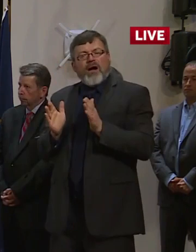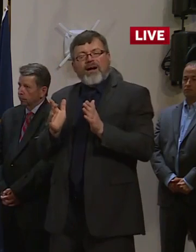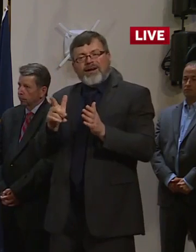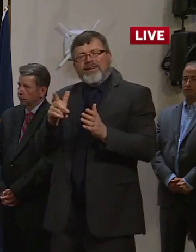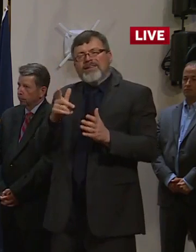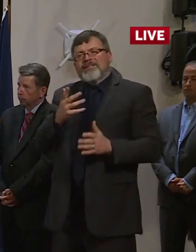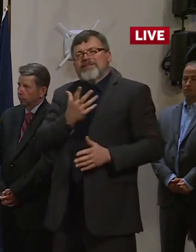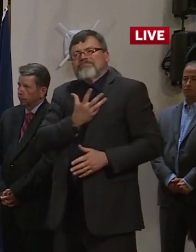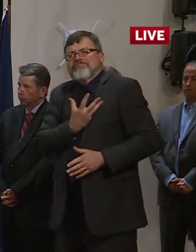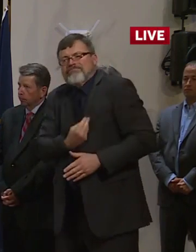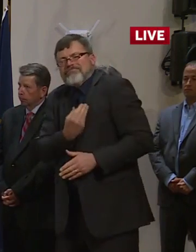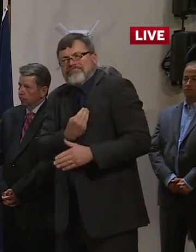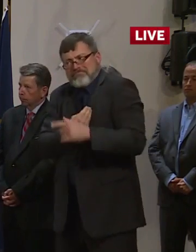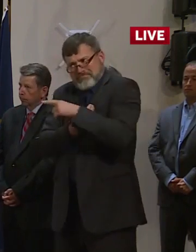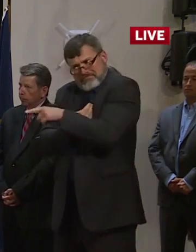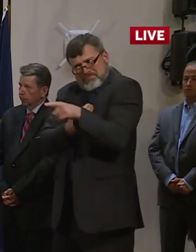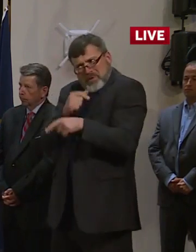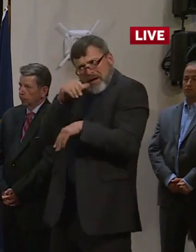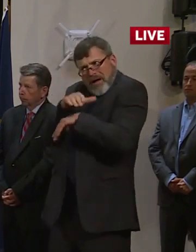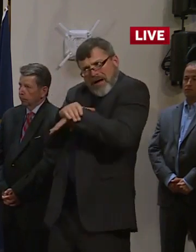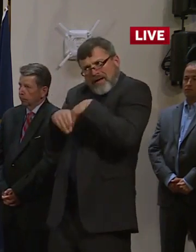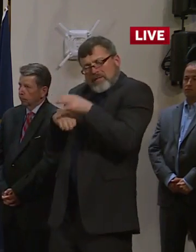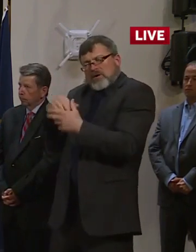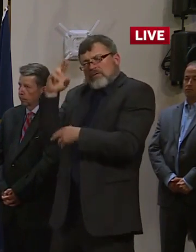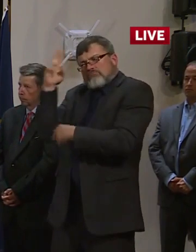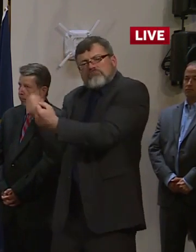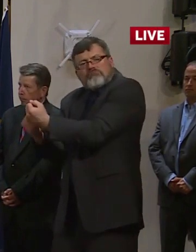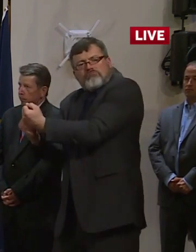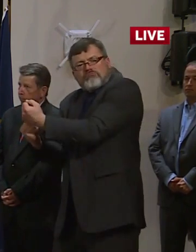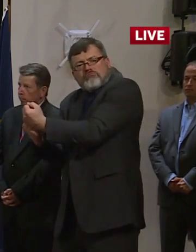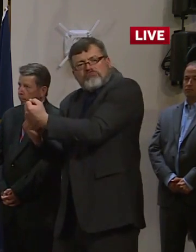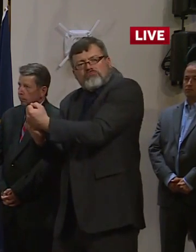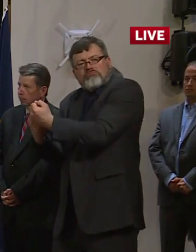I HOPE ALL VERMONTERS SHOW COMPASSION AND RESPECT FOR ONE